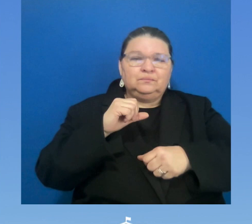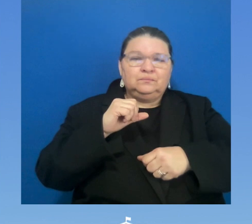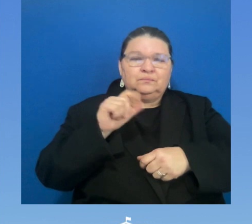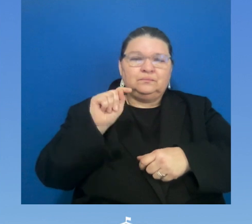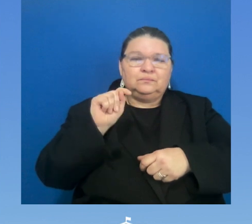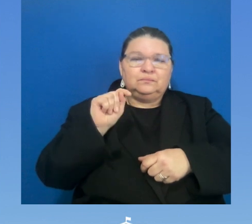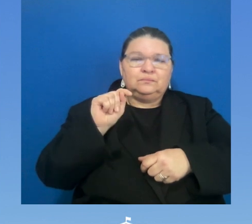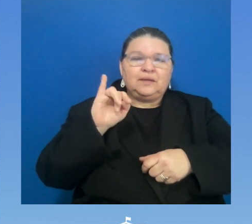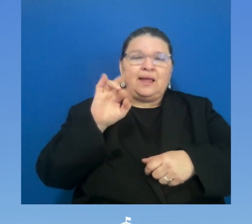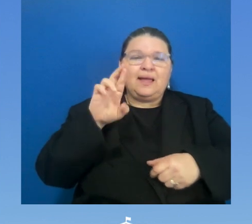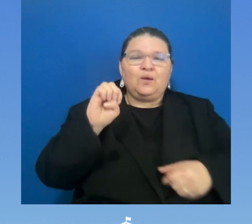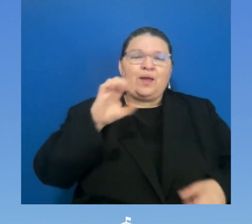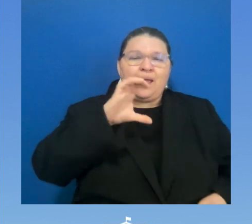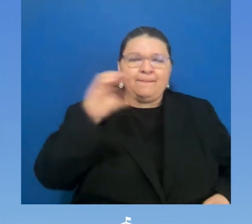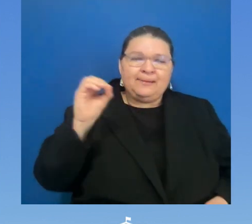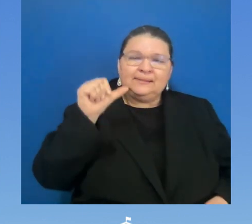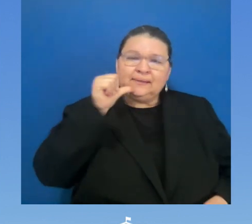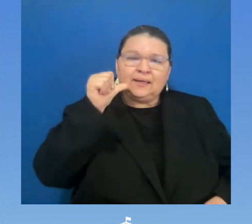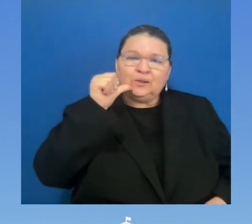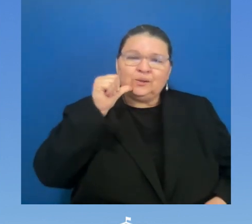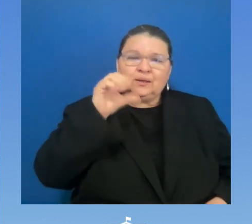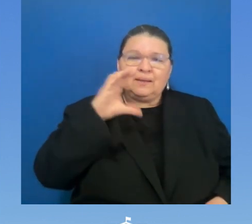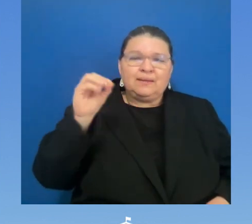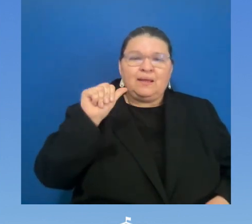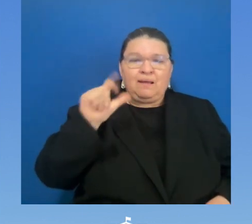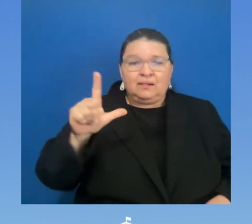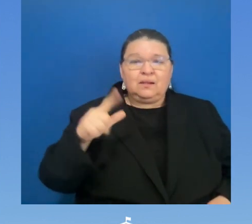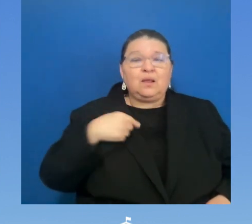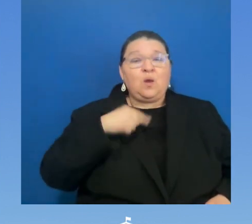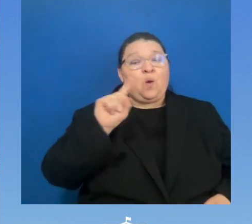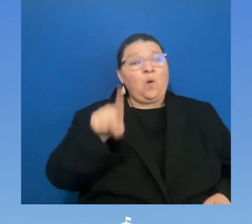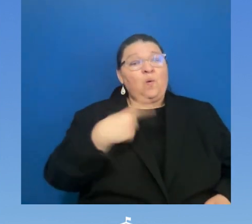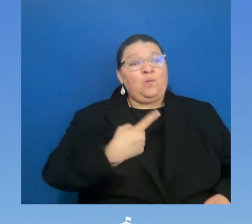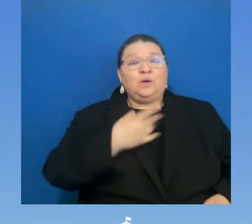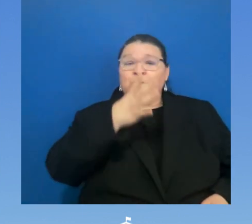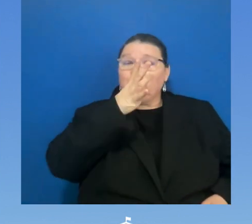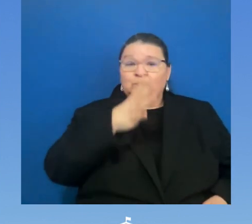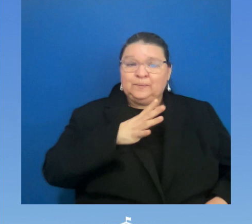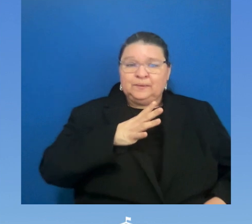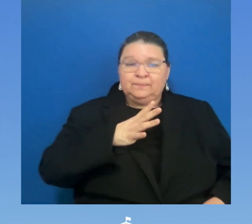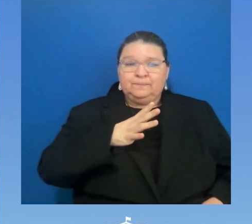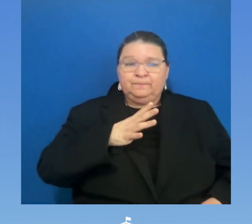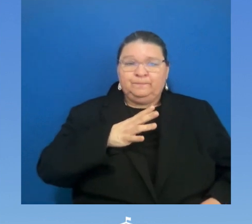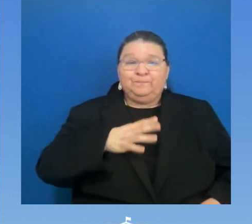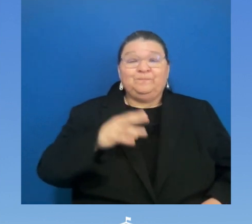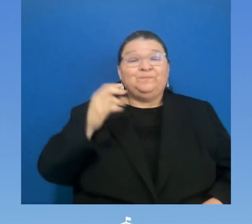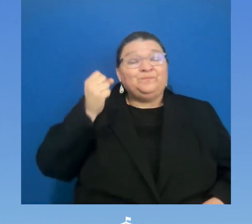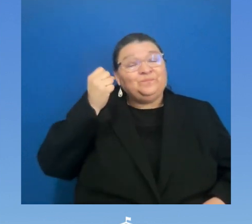I was the only woman with my job, and though I began my career with equal pay,